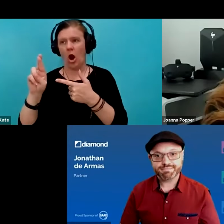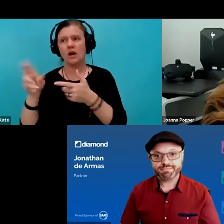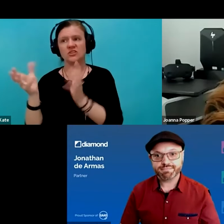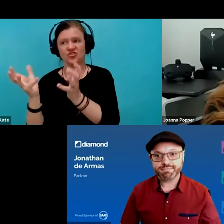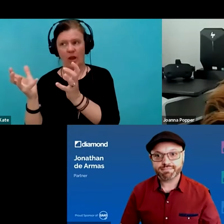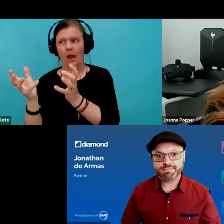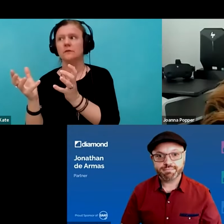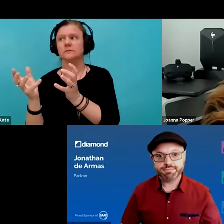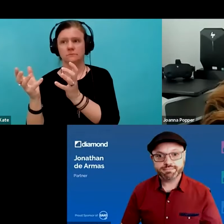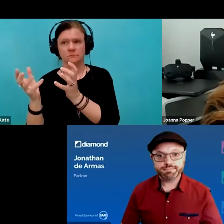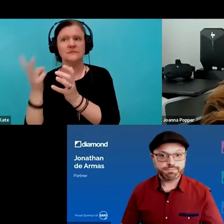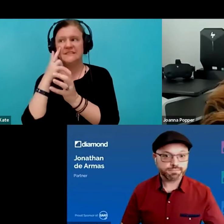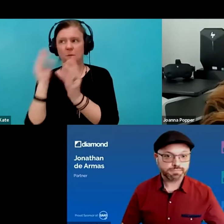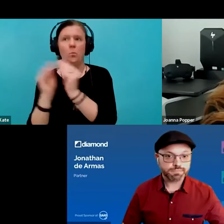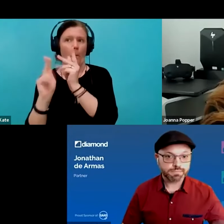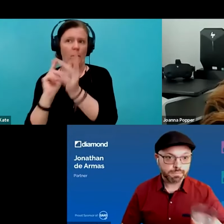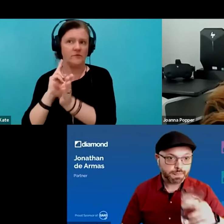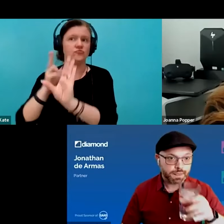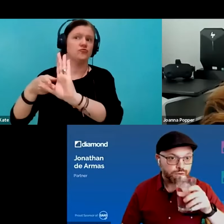time concurrent users at a high